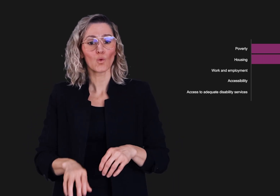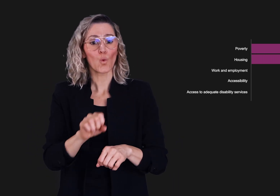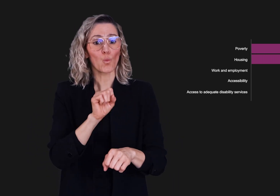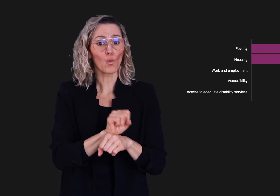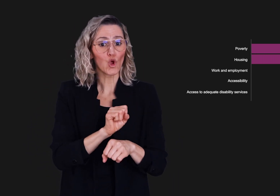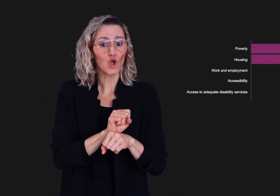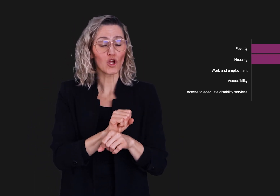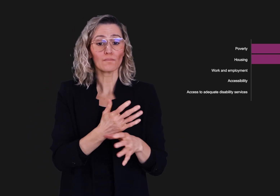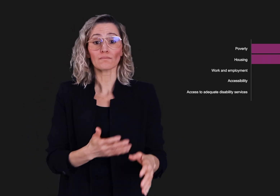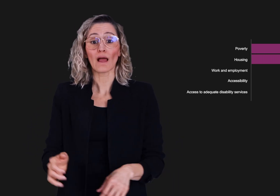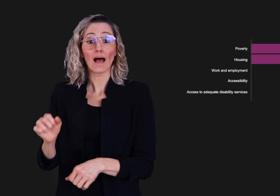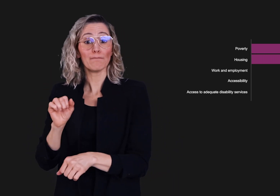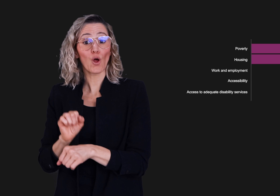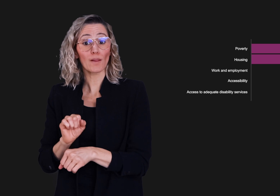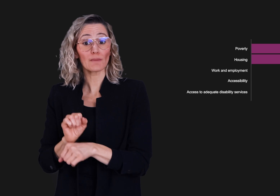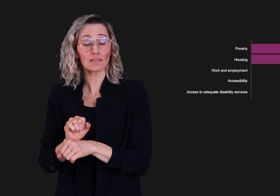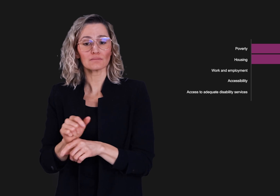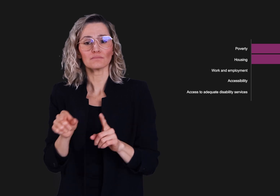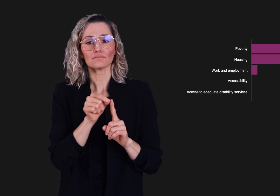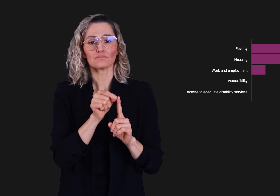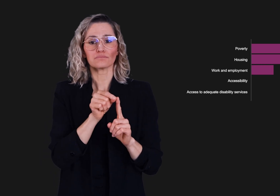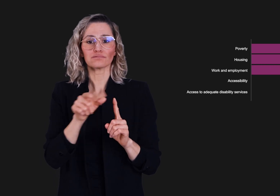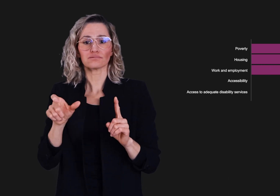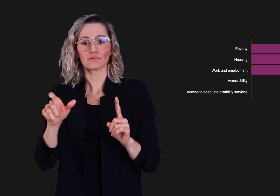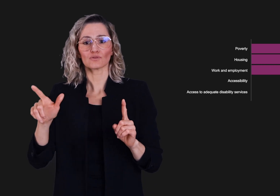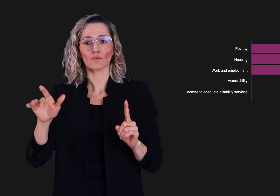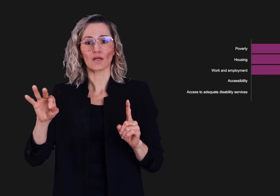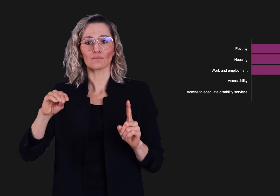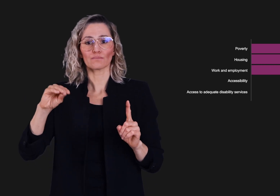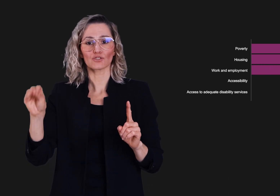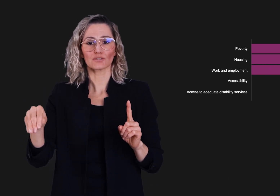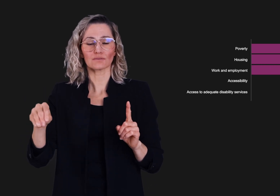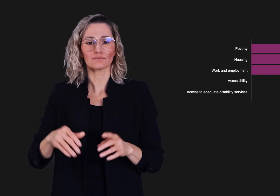Work and employment - 29%